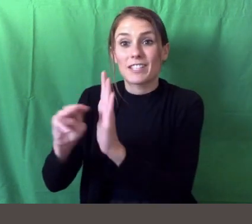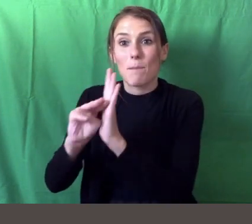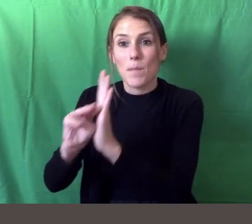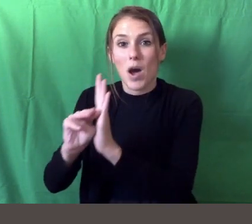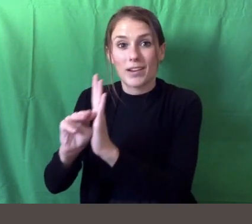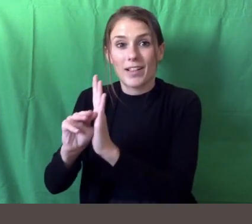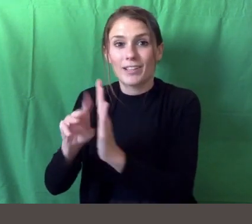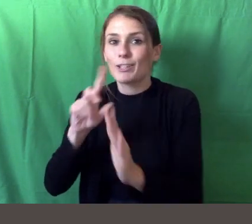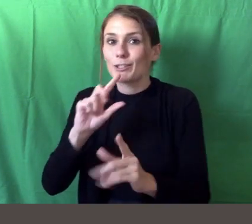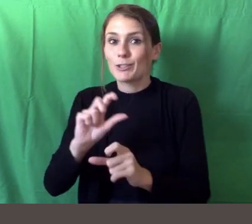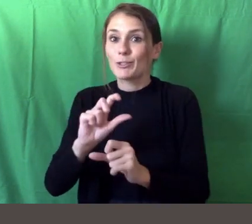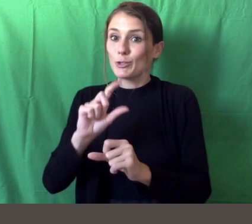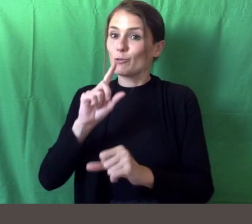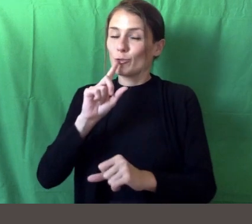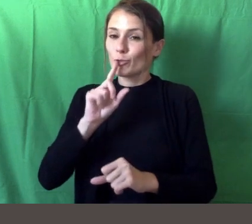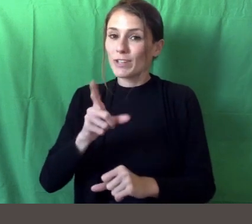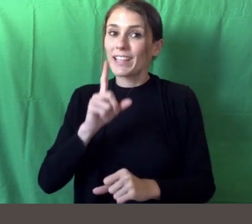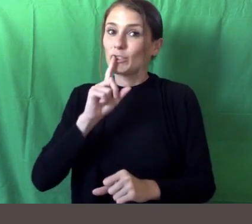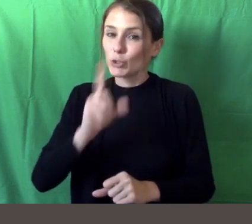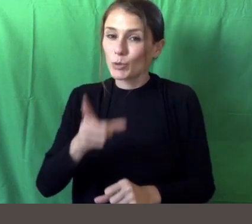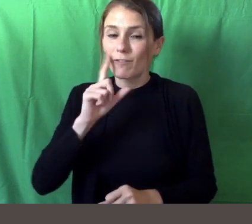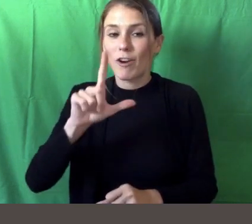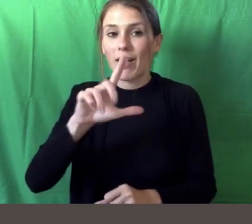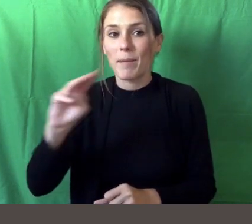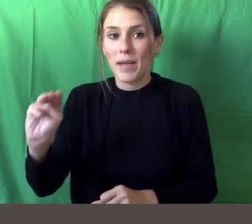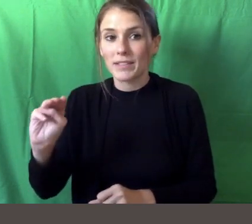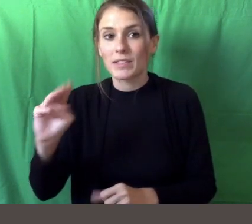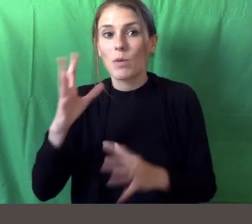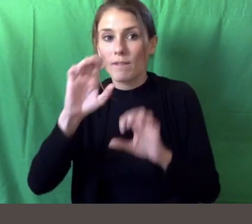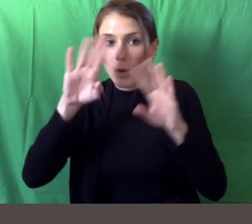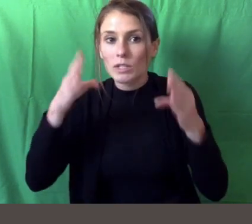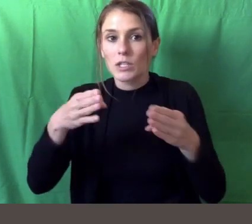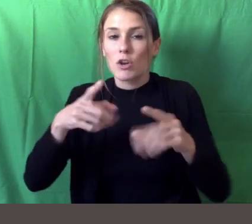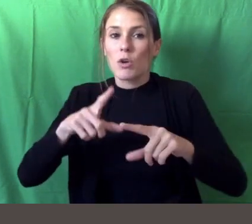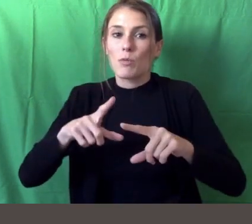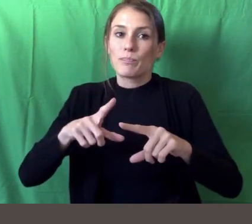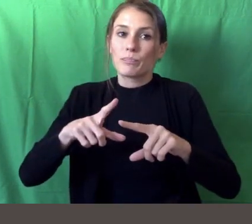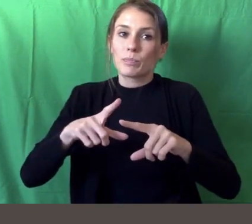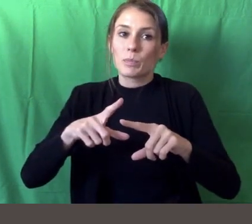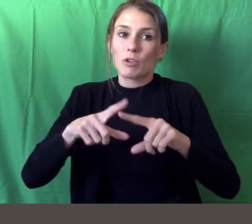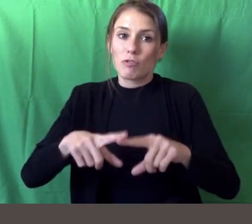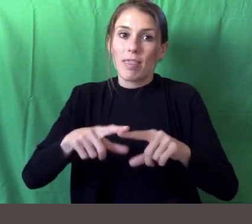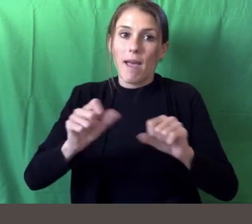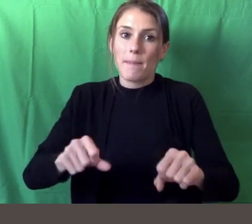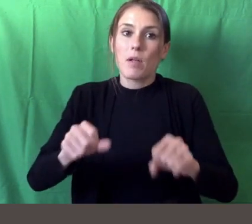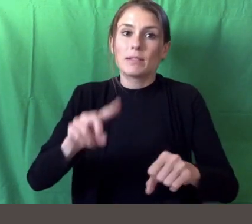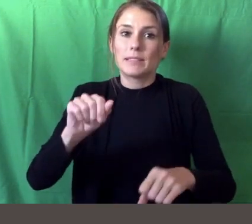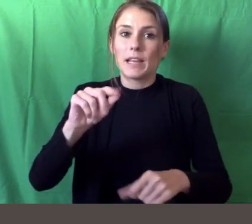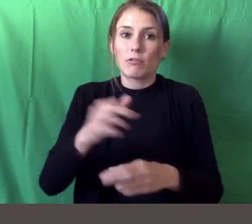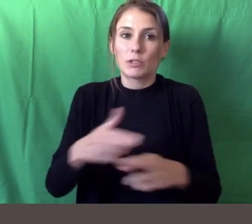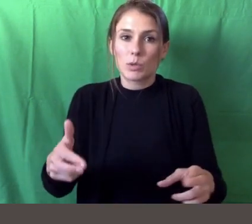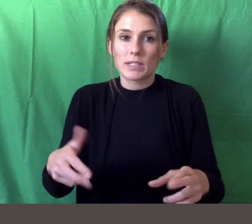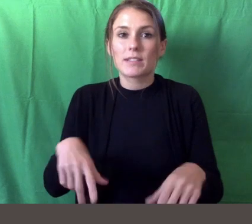So you want to focus on reliable data sources, task-specific data, and not false orir relevant data.